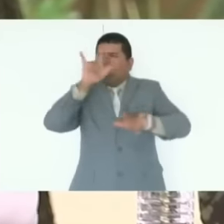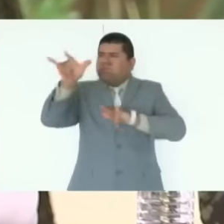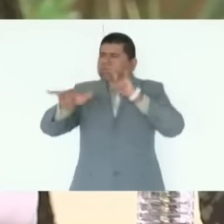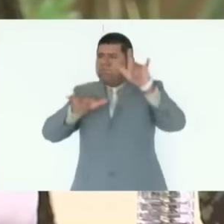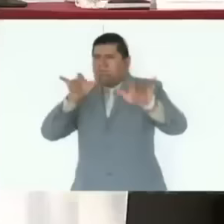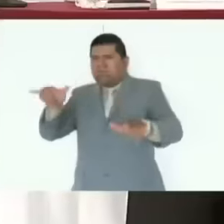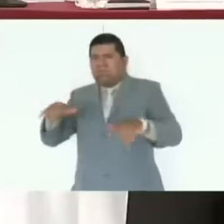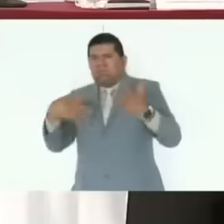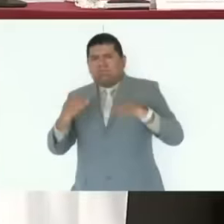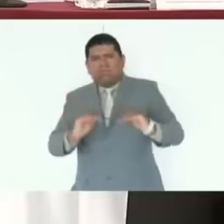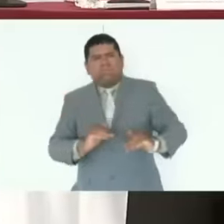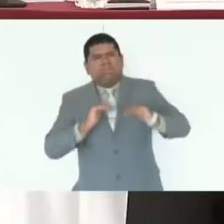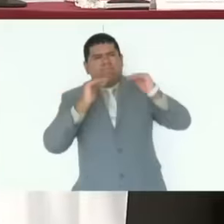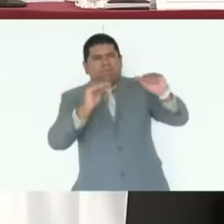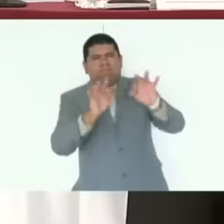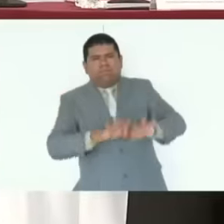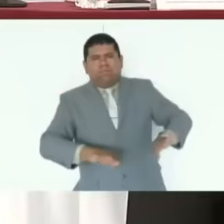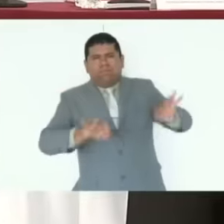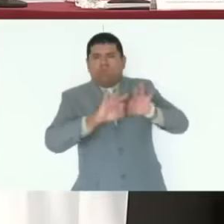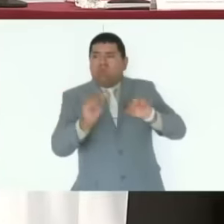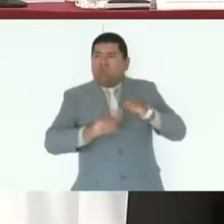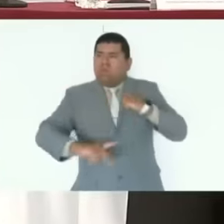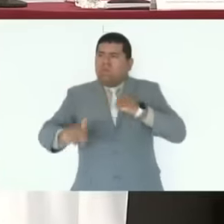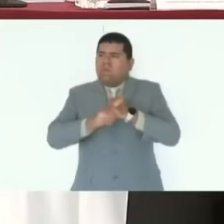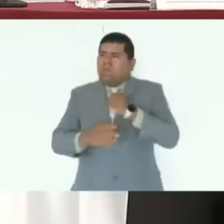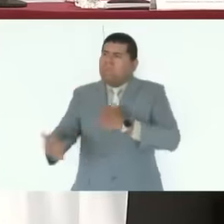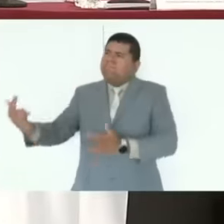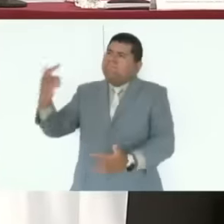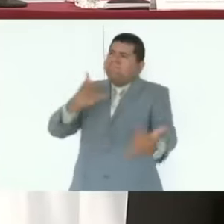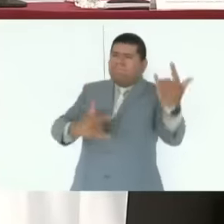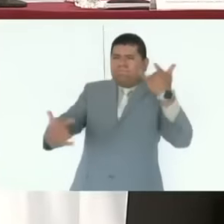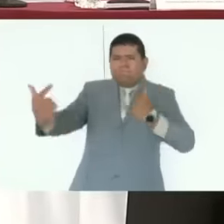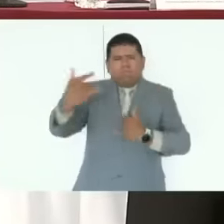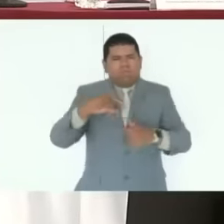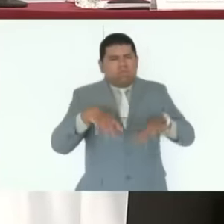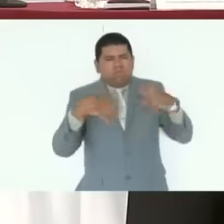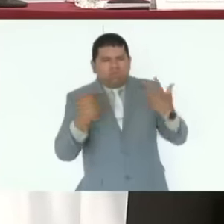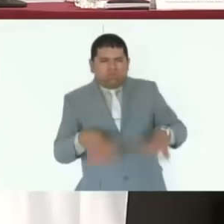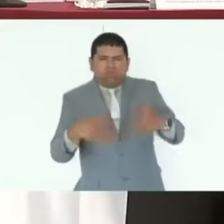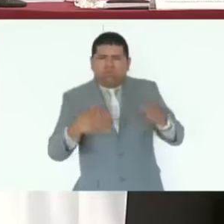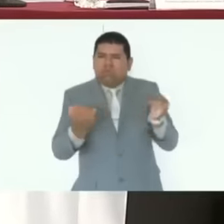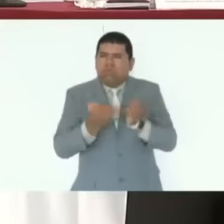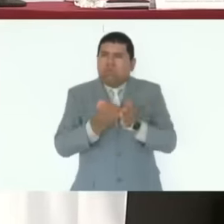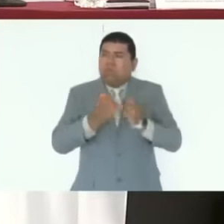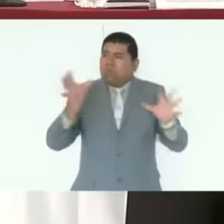international traffic airport and will contribute together with the highways to tourism growth